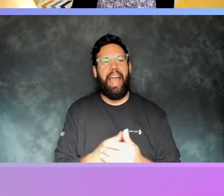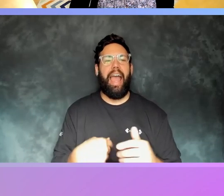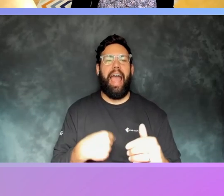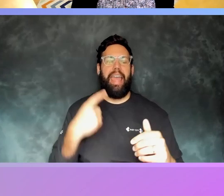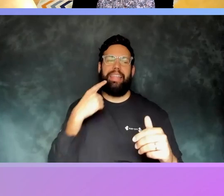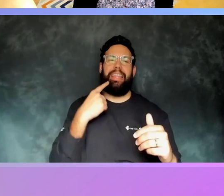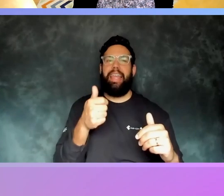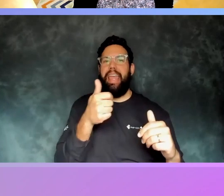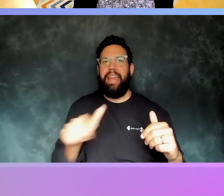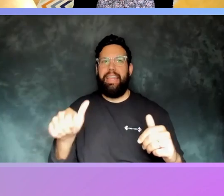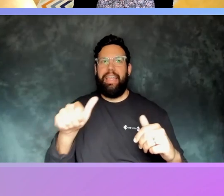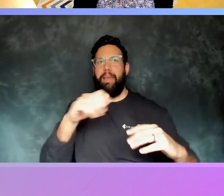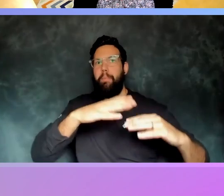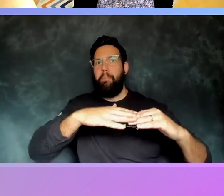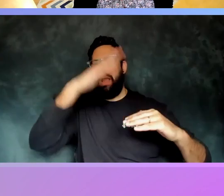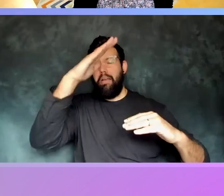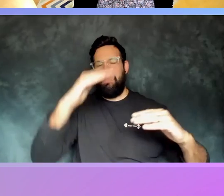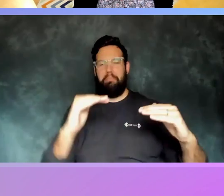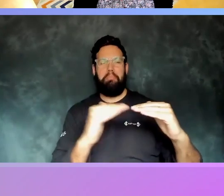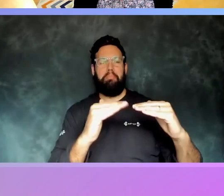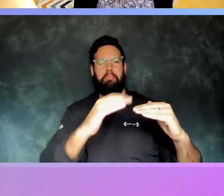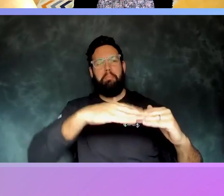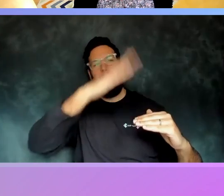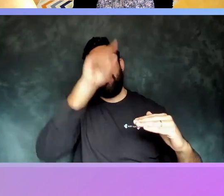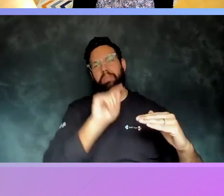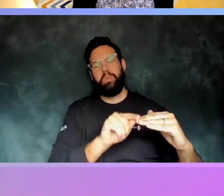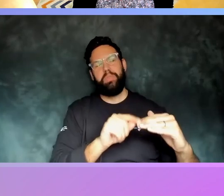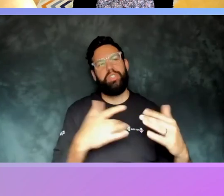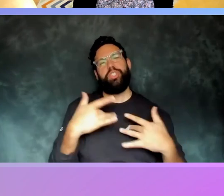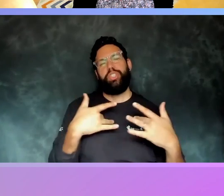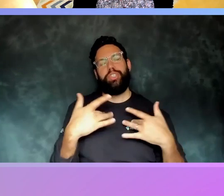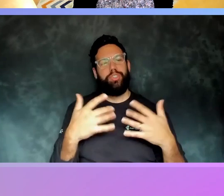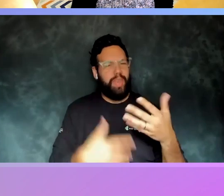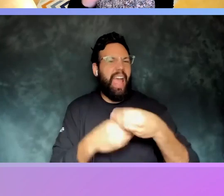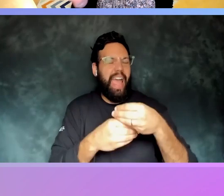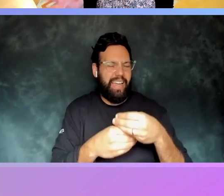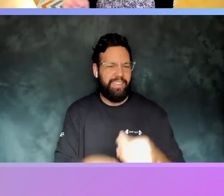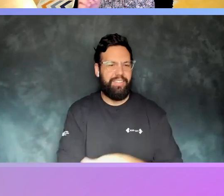there, think about the structure first and then applying the style to it. Something like